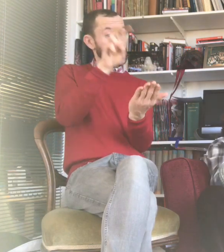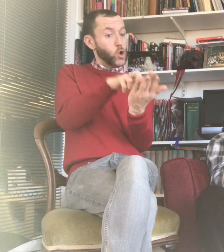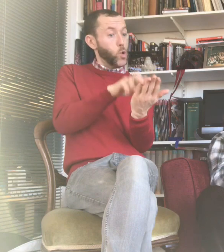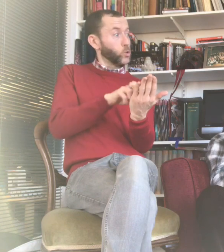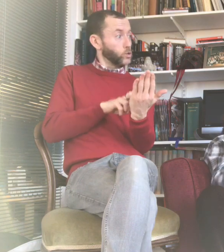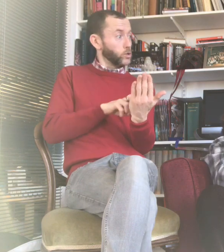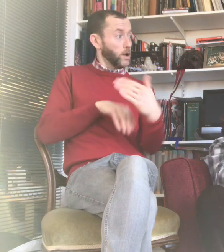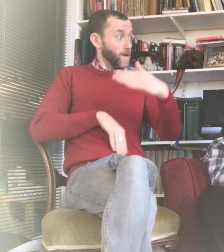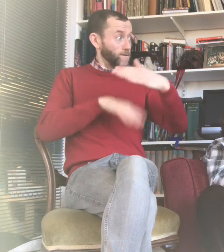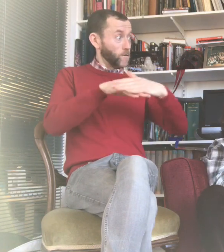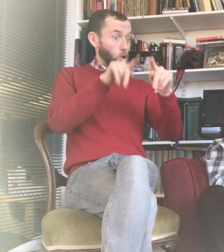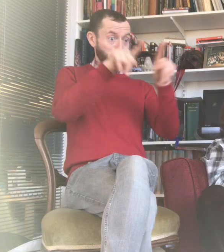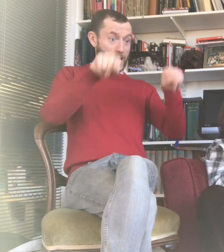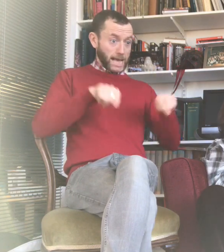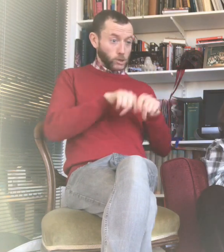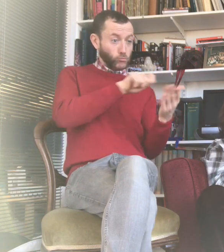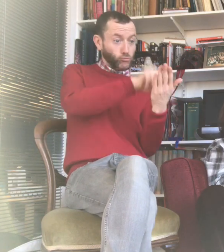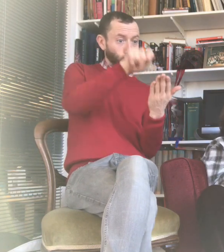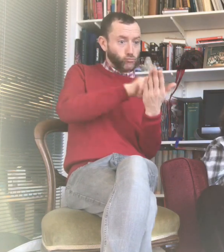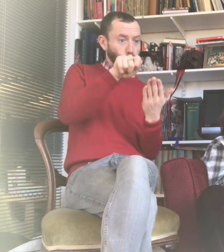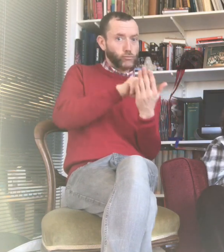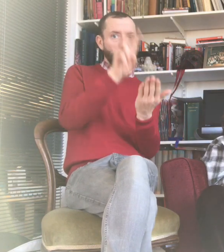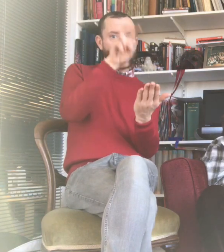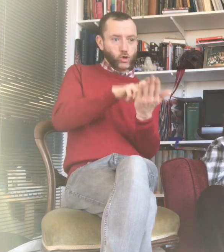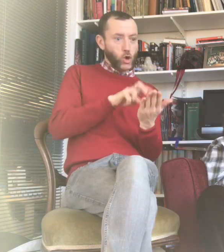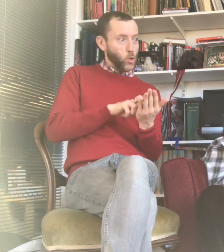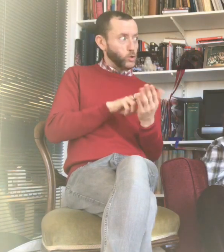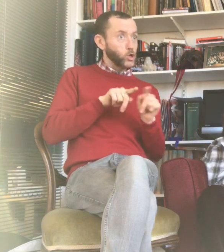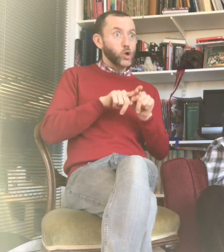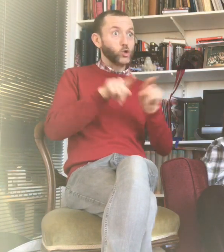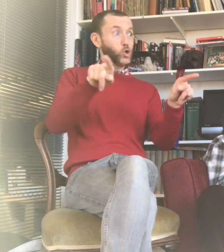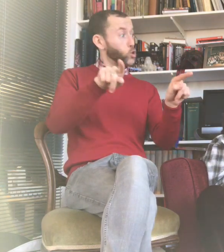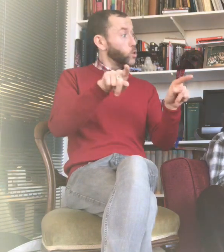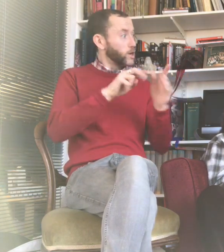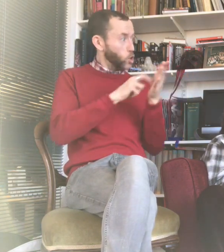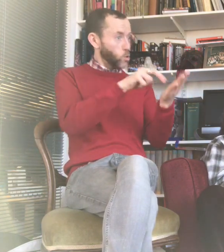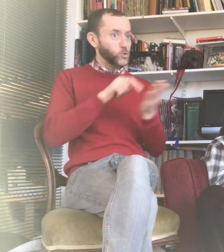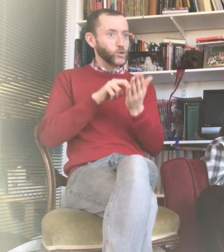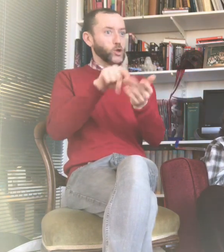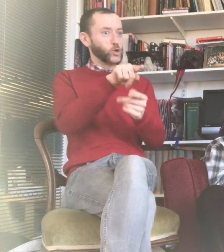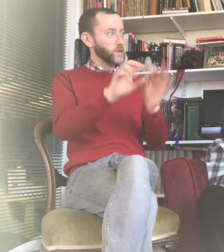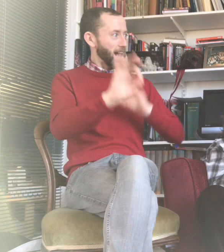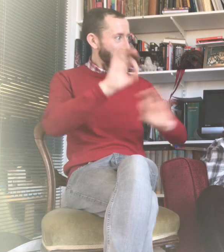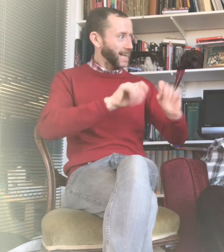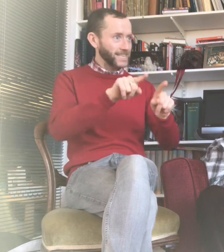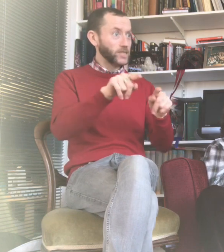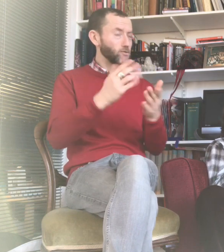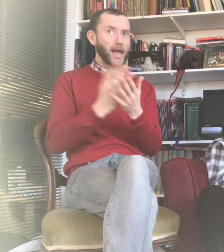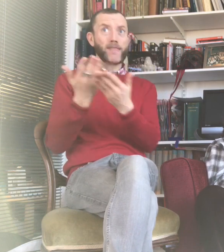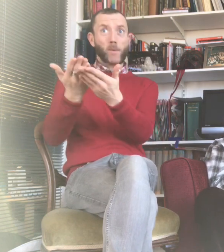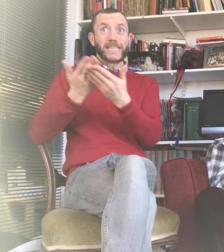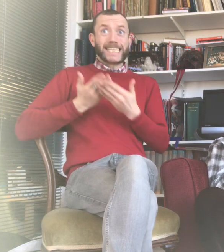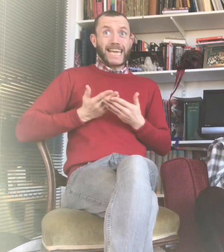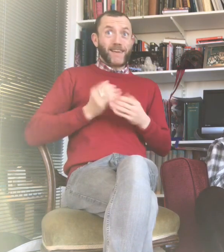Full pages of notes, full pages, notes to the actors, which was a gift to me!